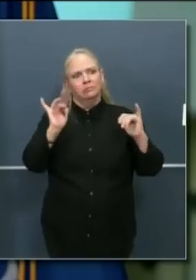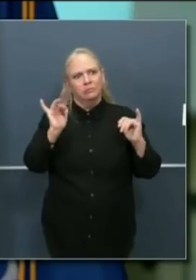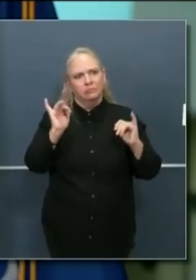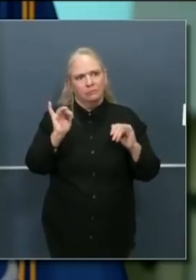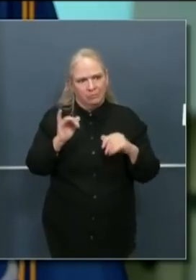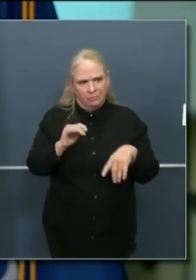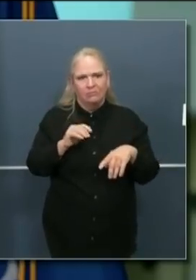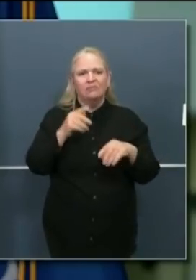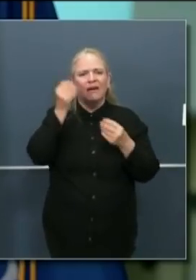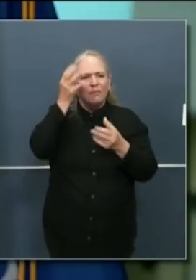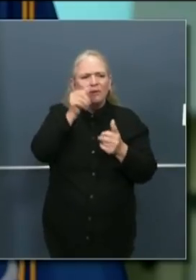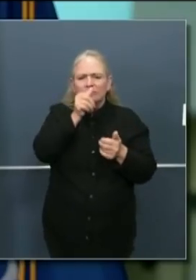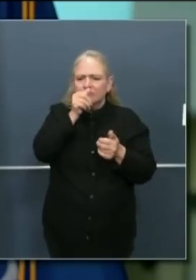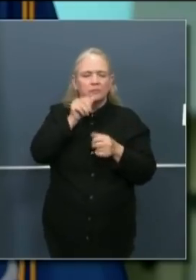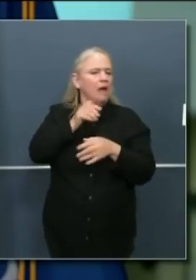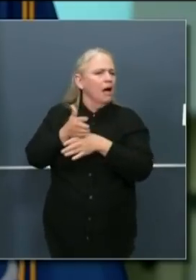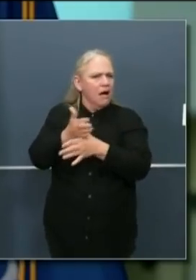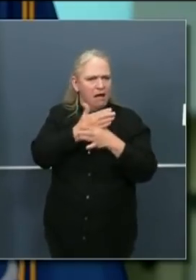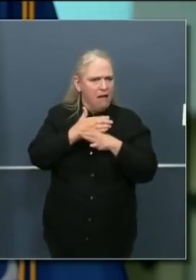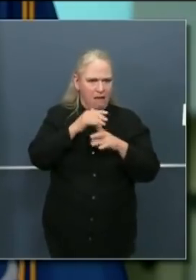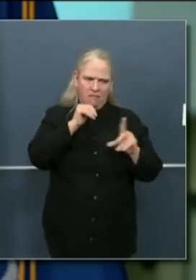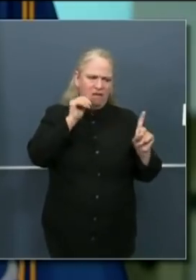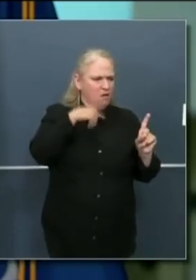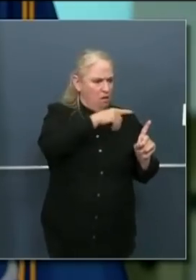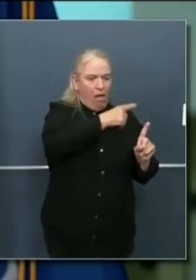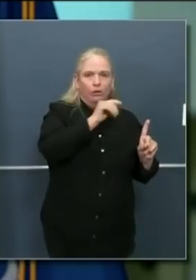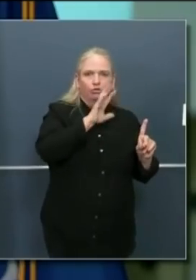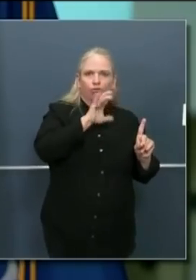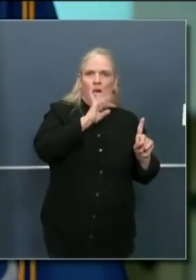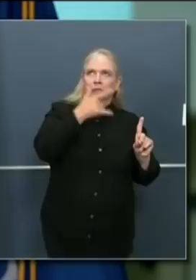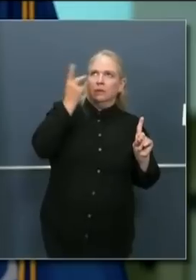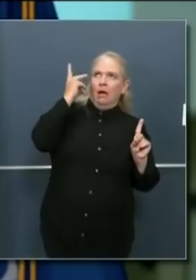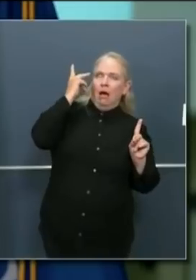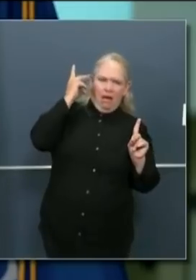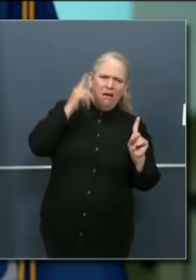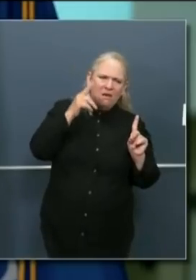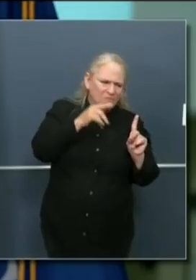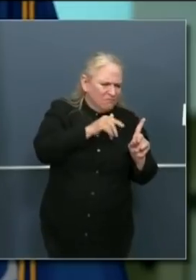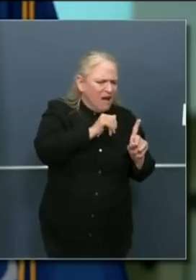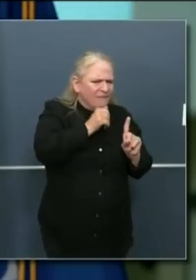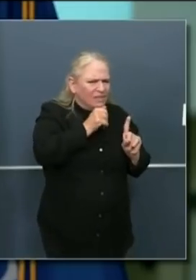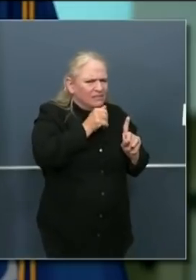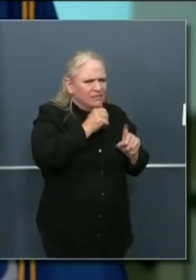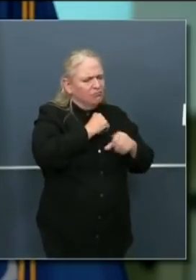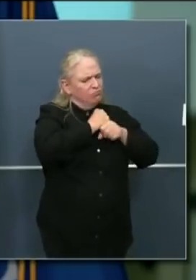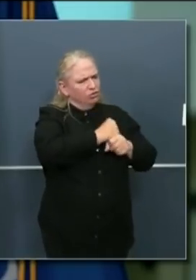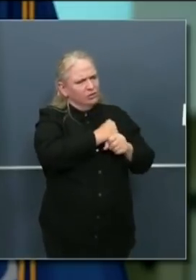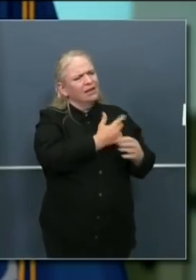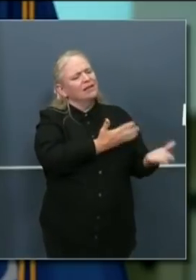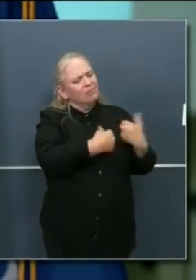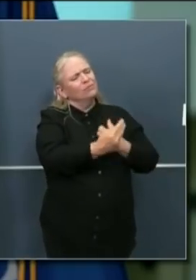GIVE PEOPLE CONFIDENCE THAT THEIR INFORMATION WILL BE MAINTAINED AS CONFIDENTIAL AND